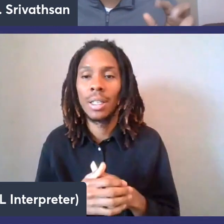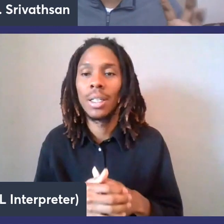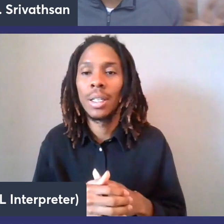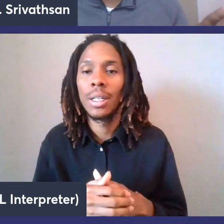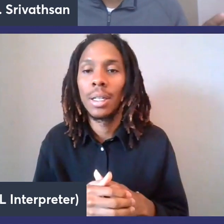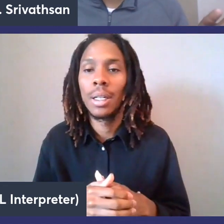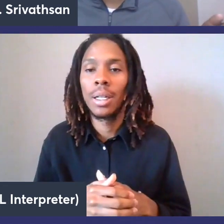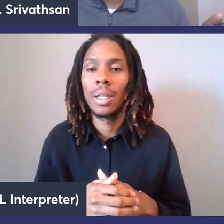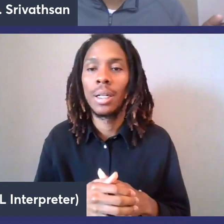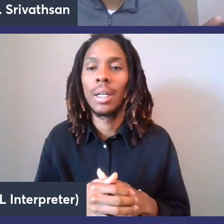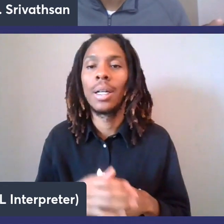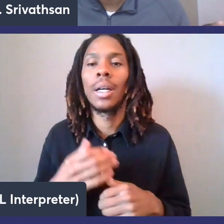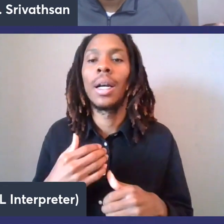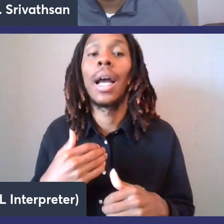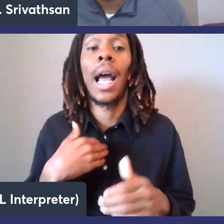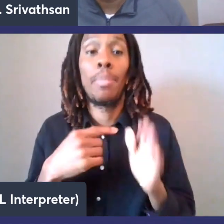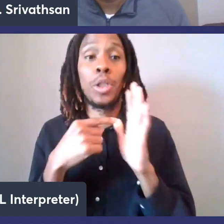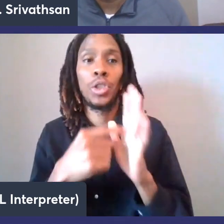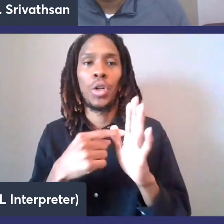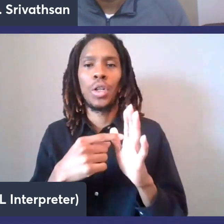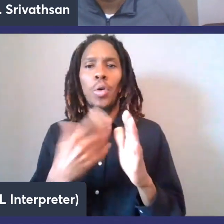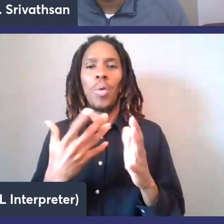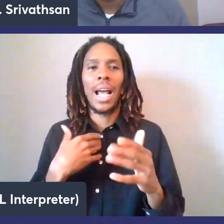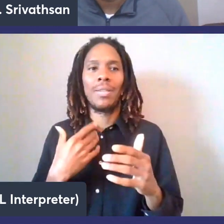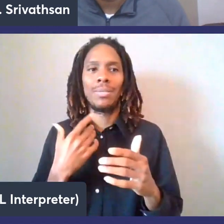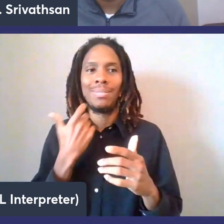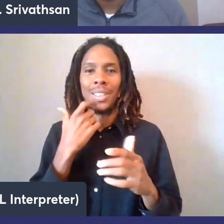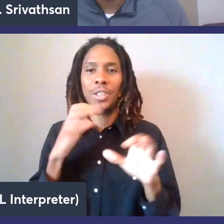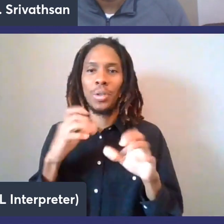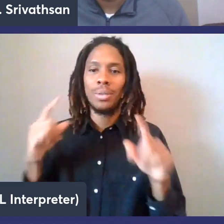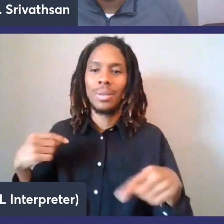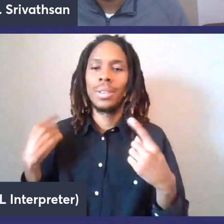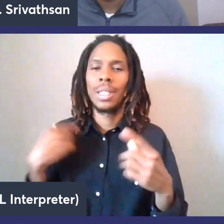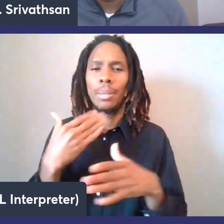So, I'll show you what I've doing. Let me share my screen again.